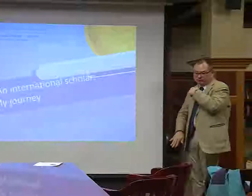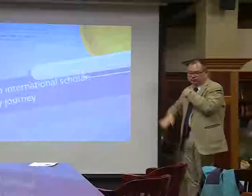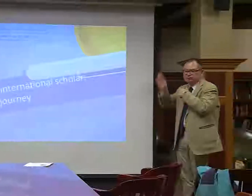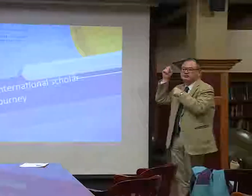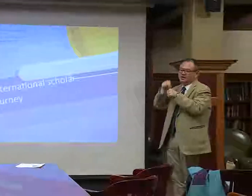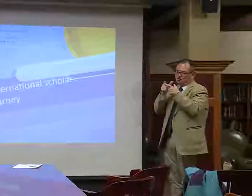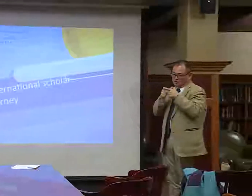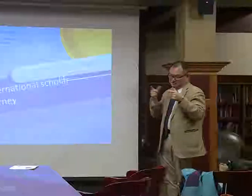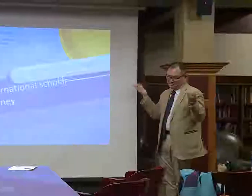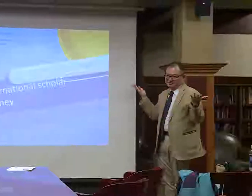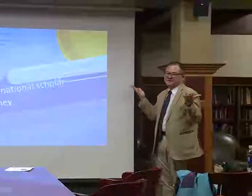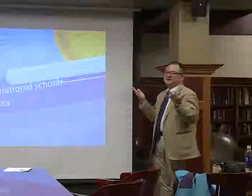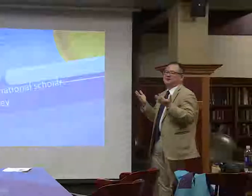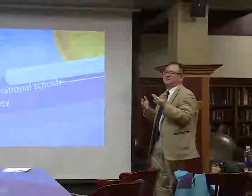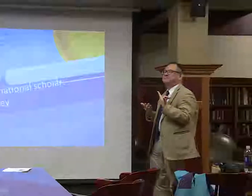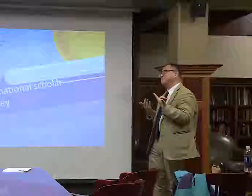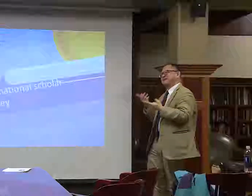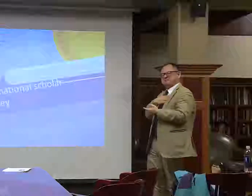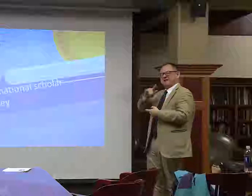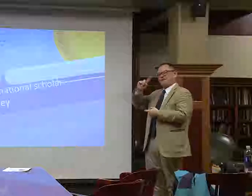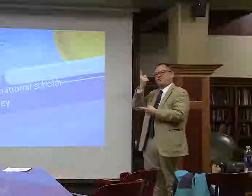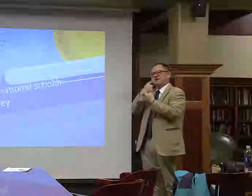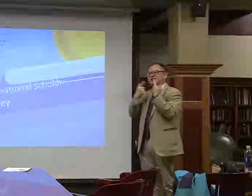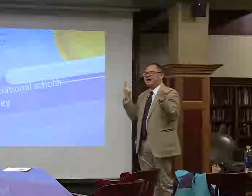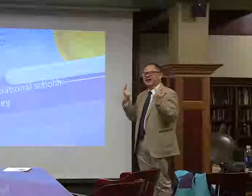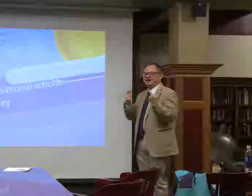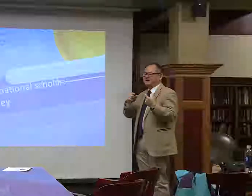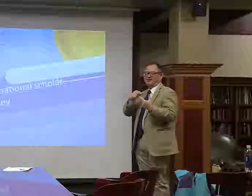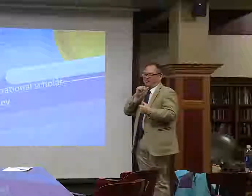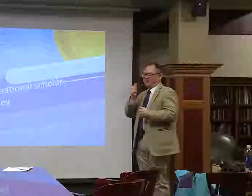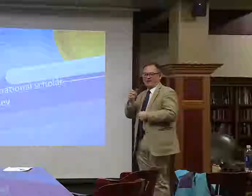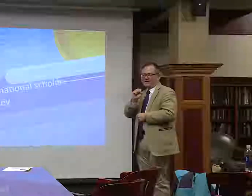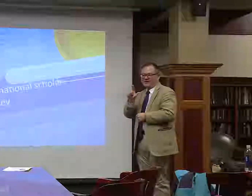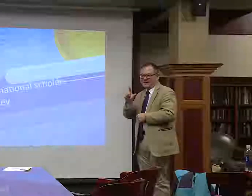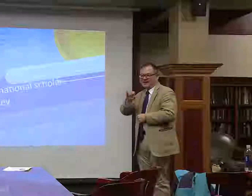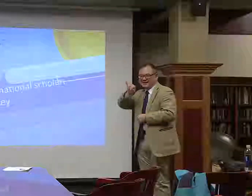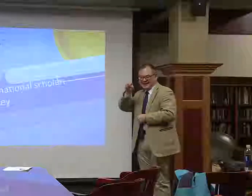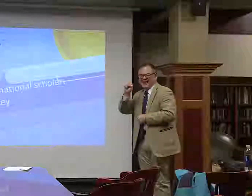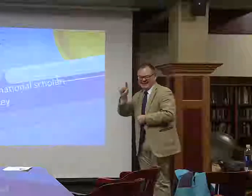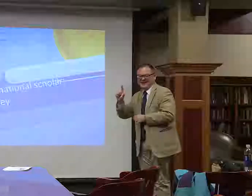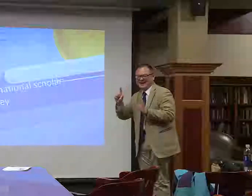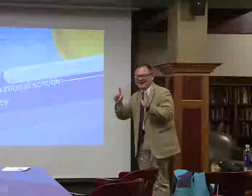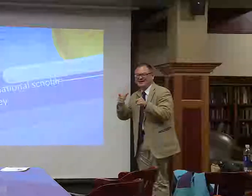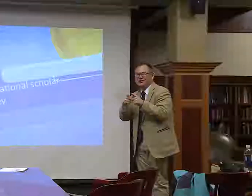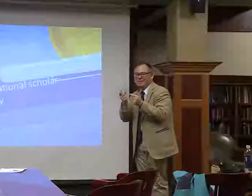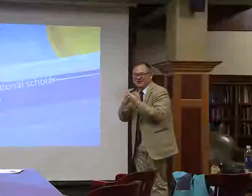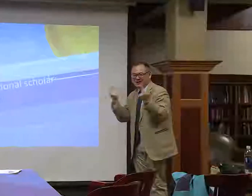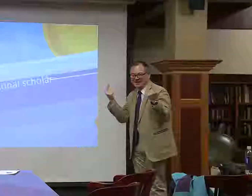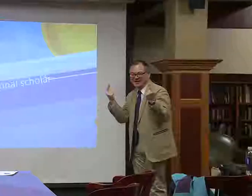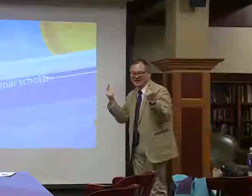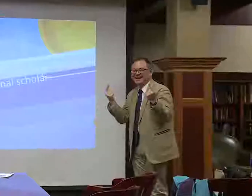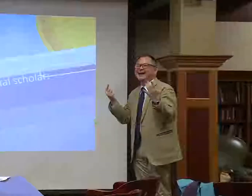I was born and raised in Japan. My first language is Japanese Sign Language,